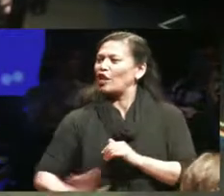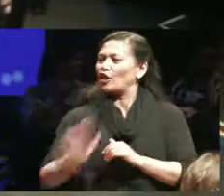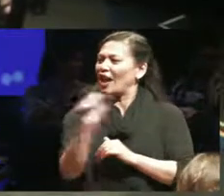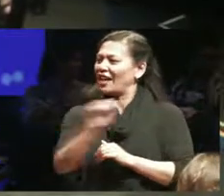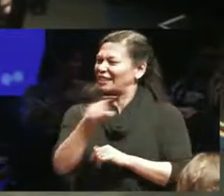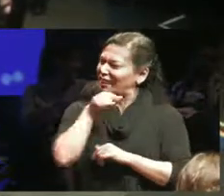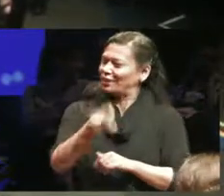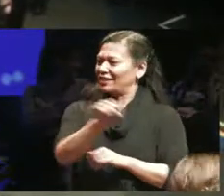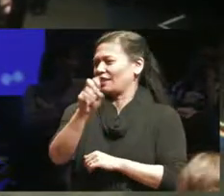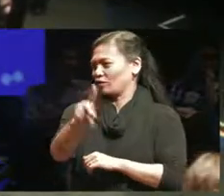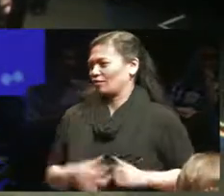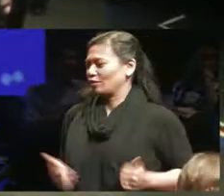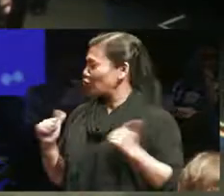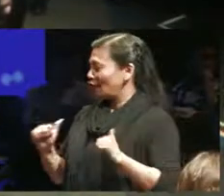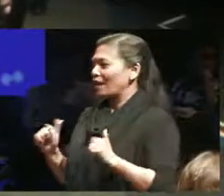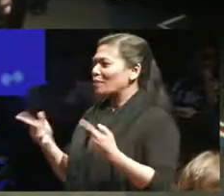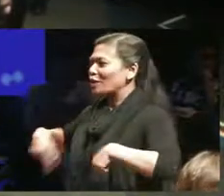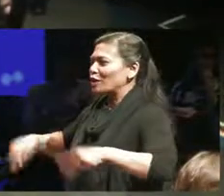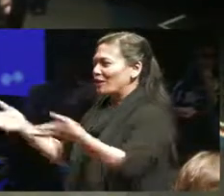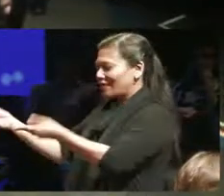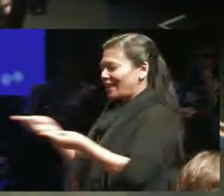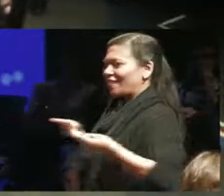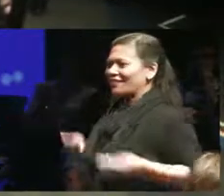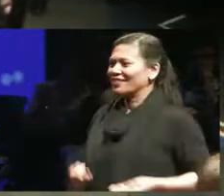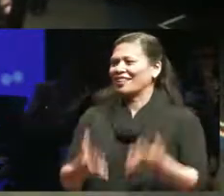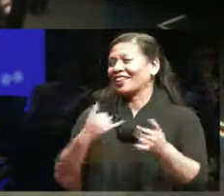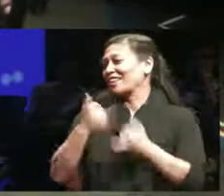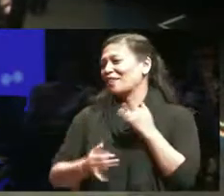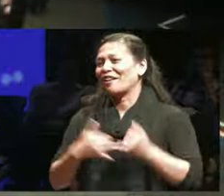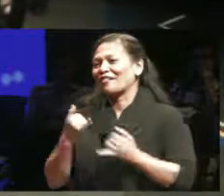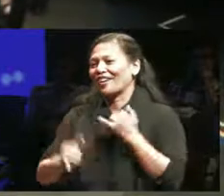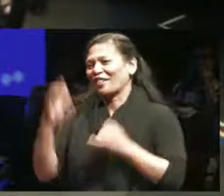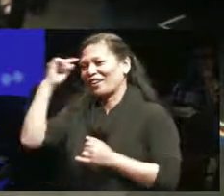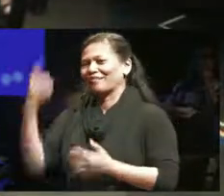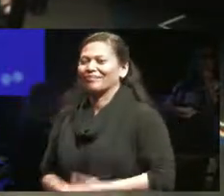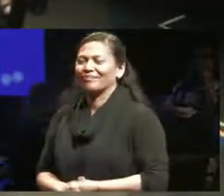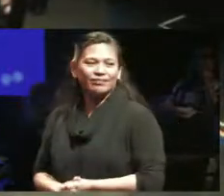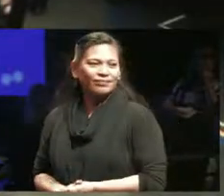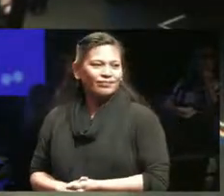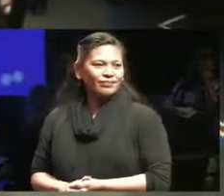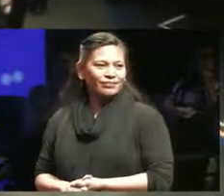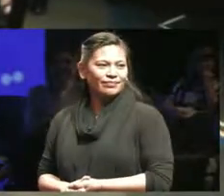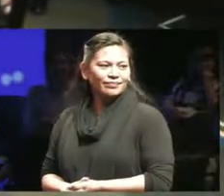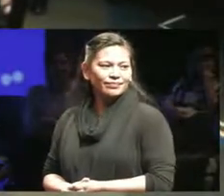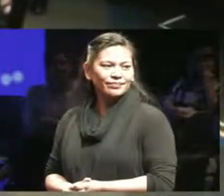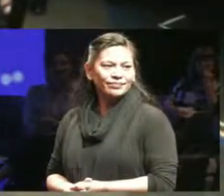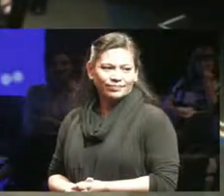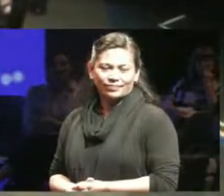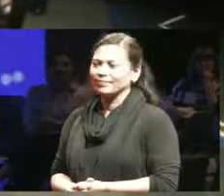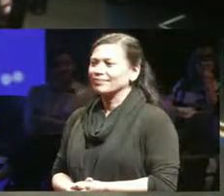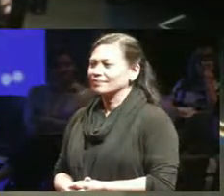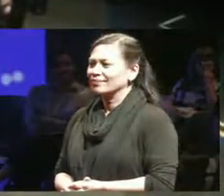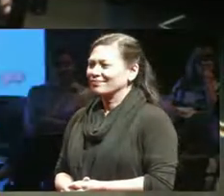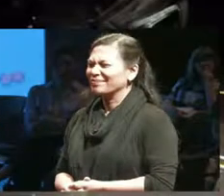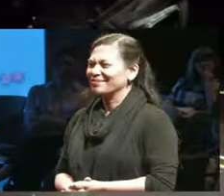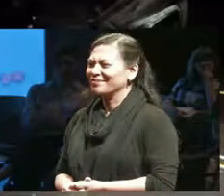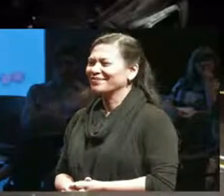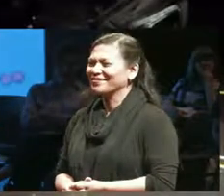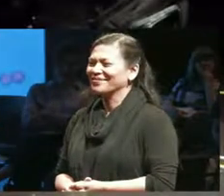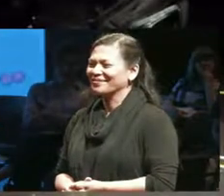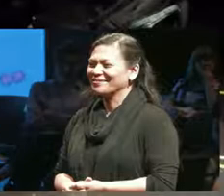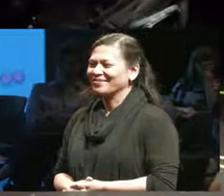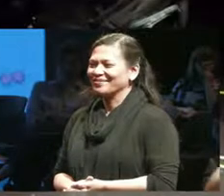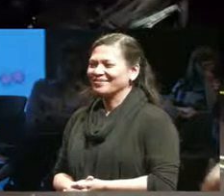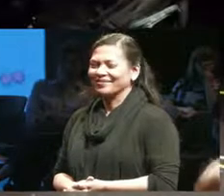will help me do that that is the end of my my thought thank you hello this is